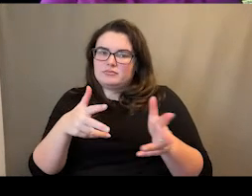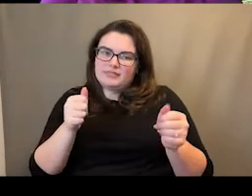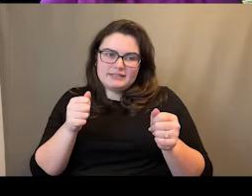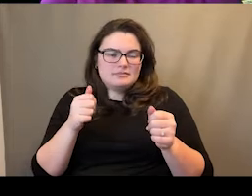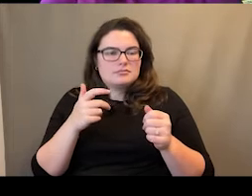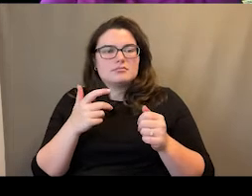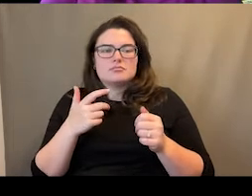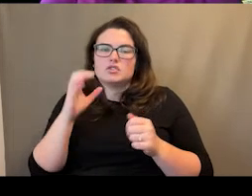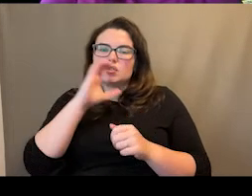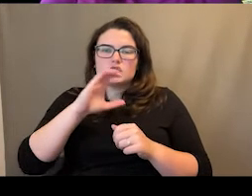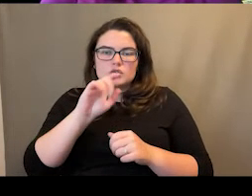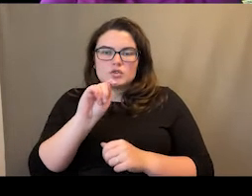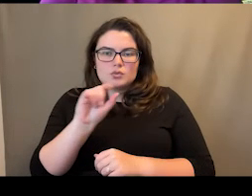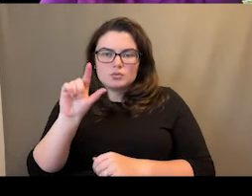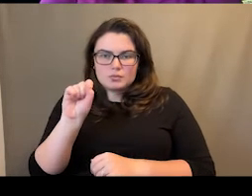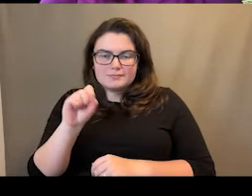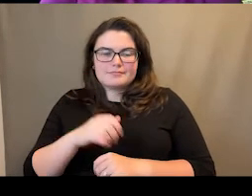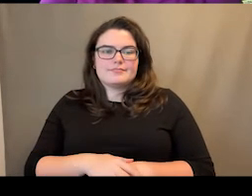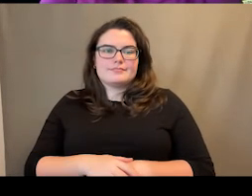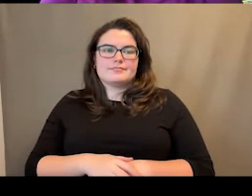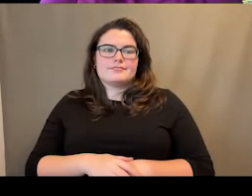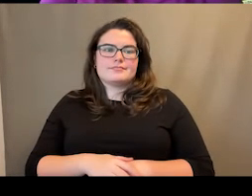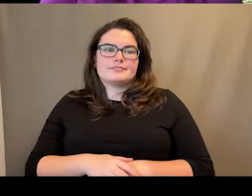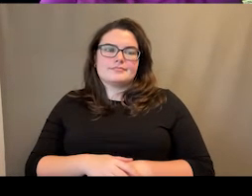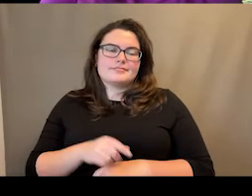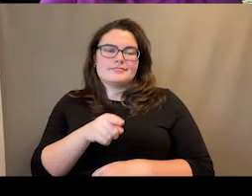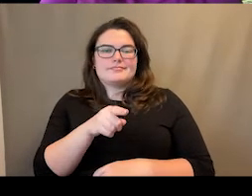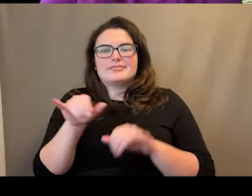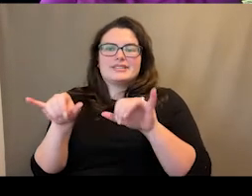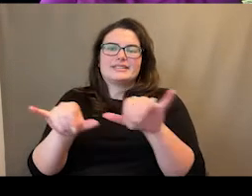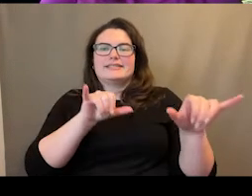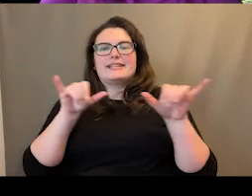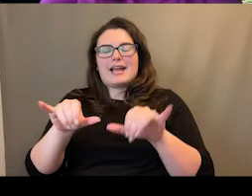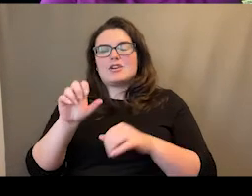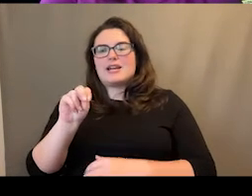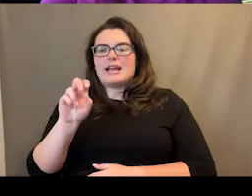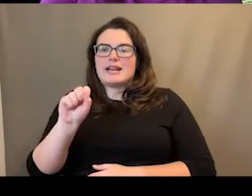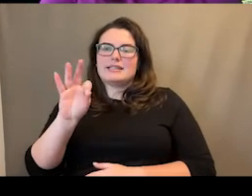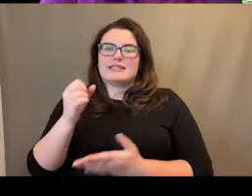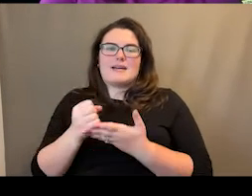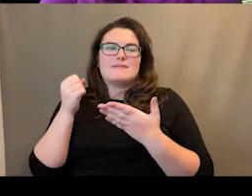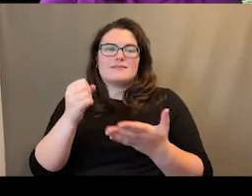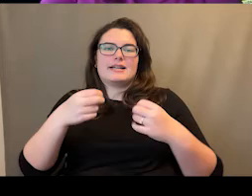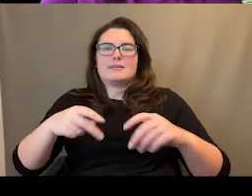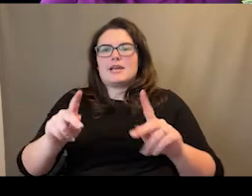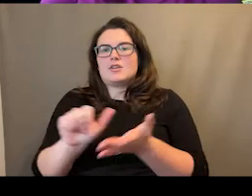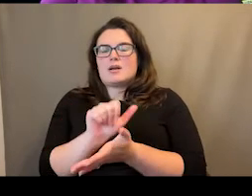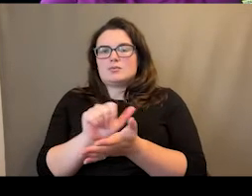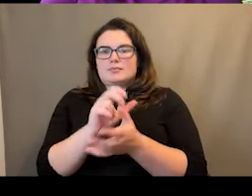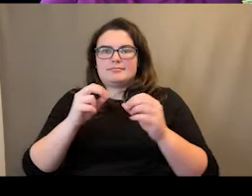If you go to the standard NSF funding page opportunities, you sit down here where it says the Directorate,